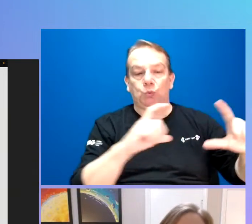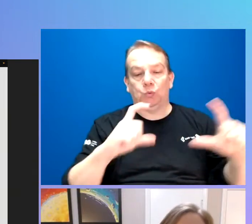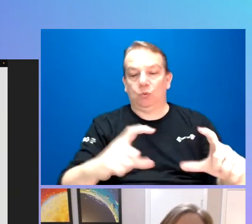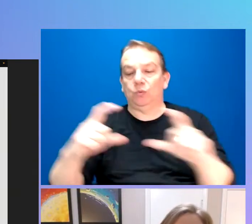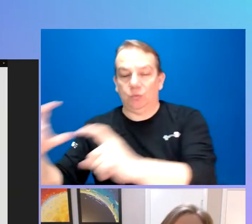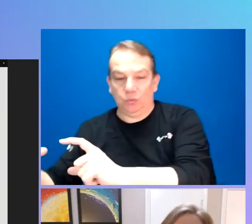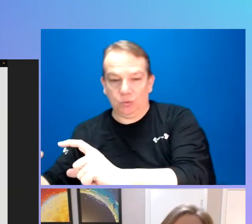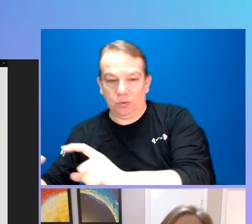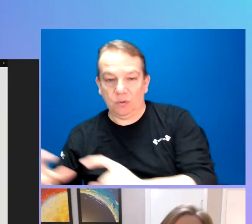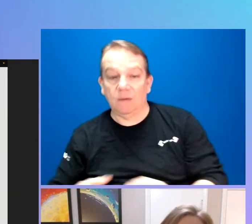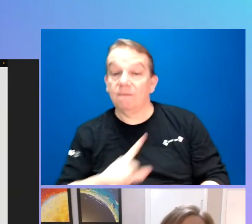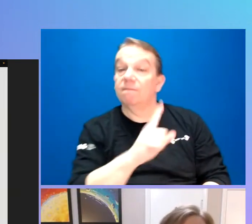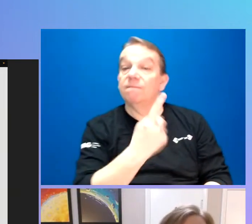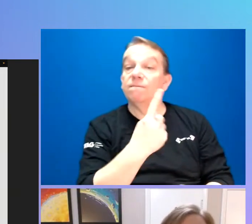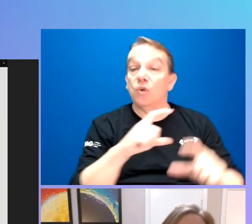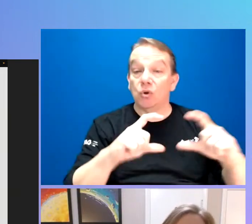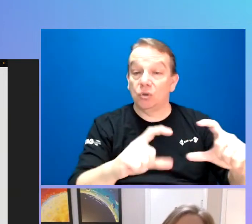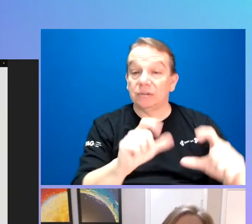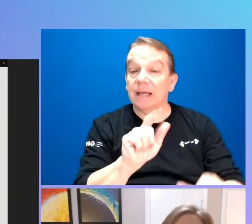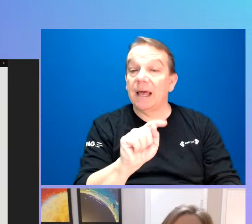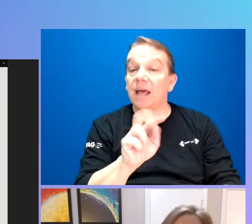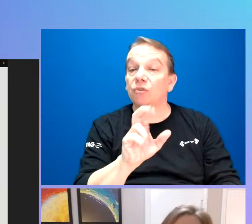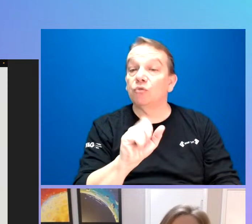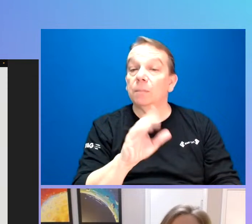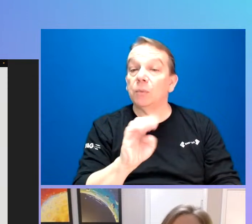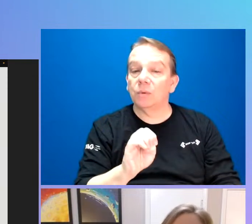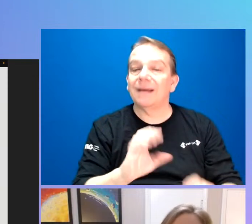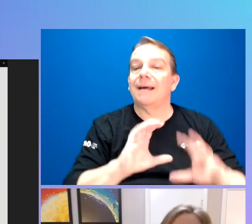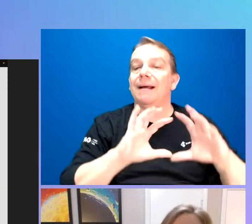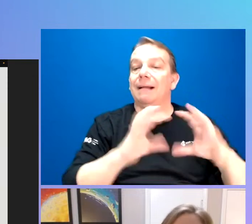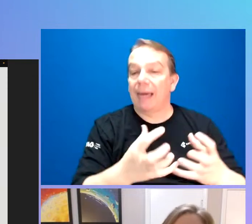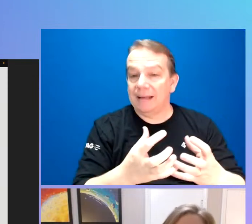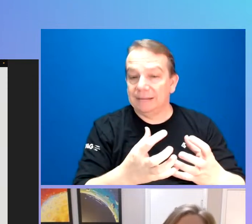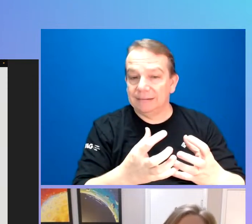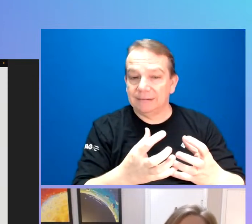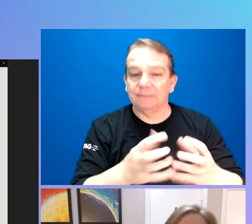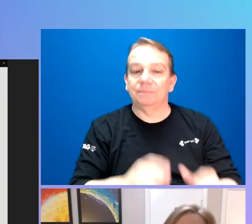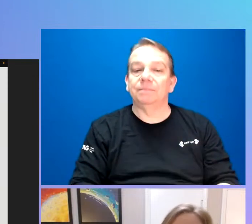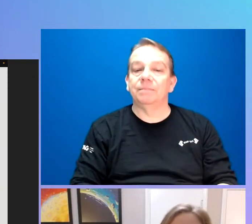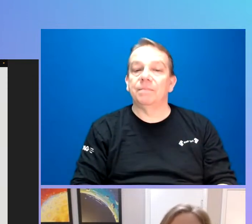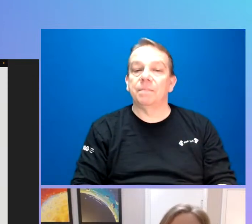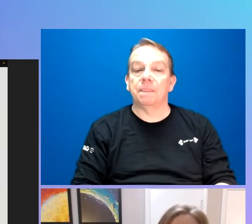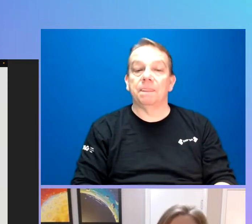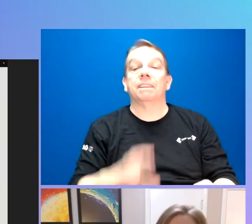of the first attribute is class,